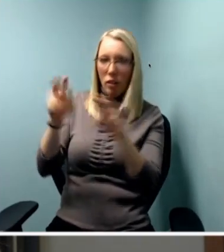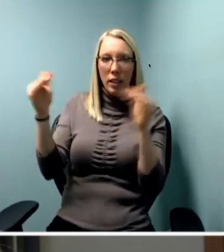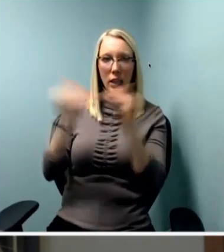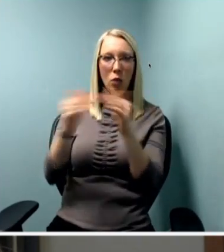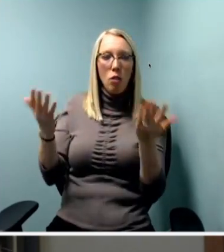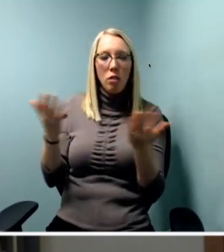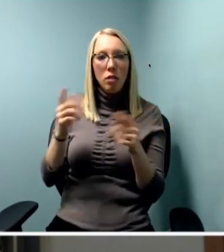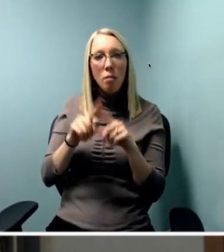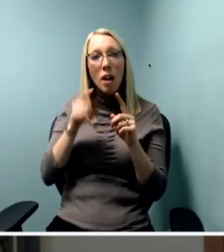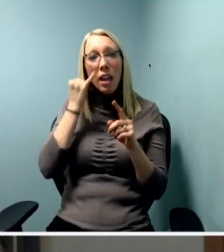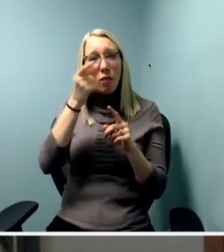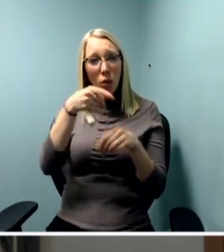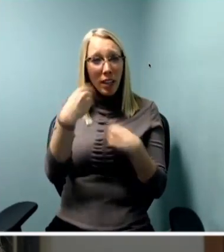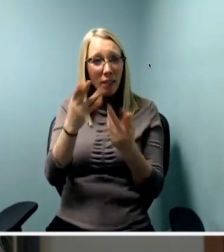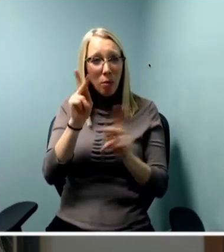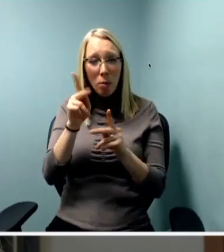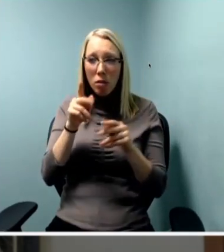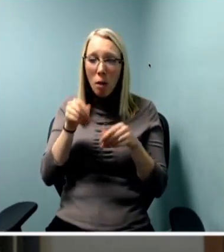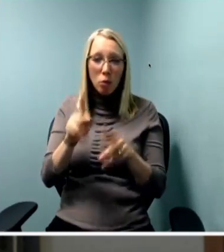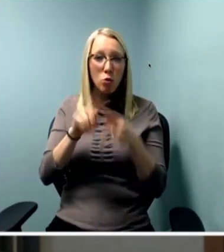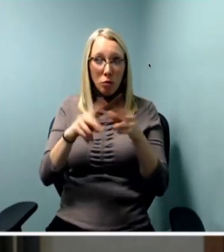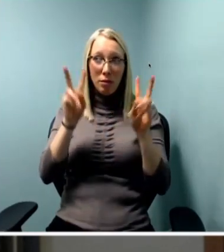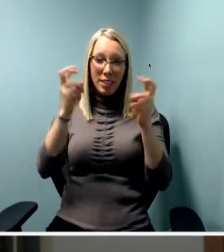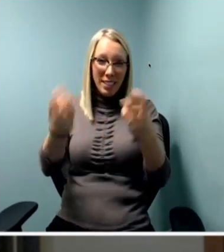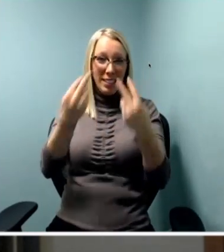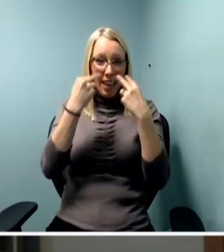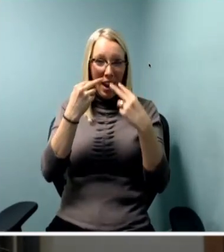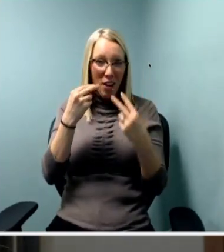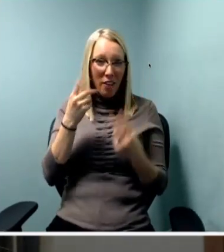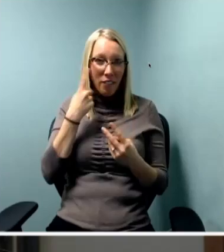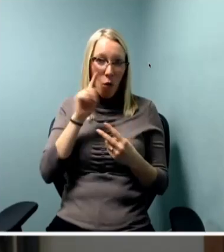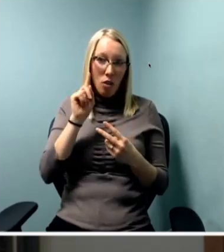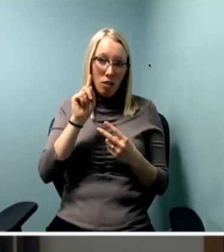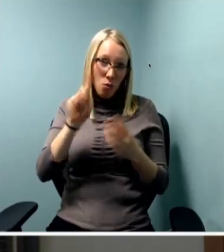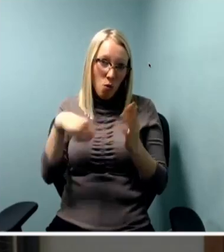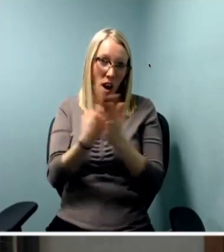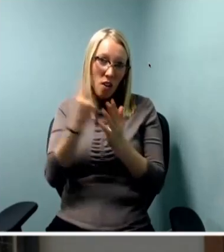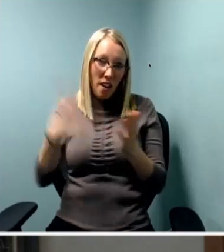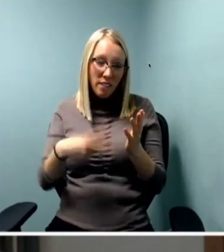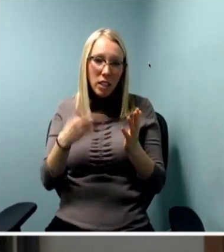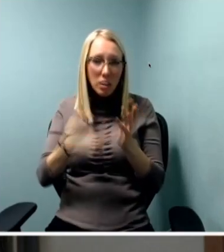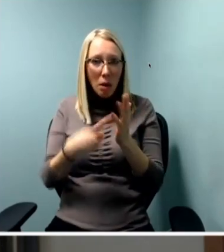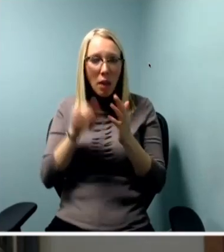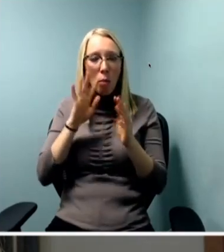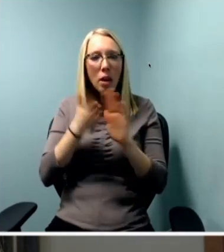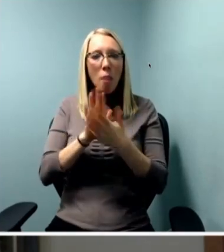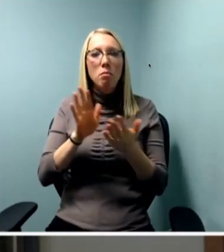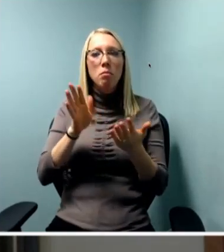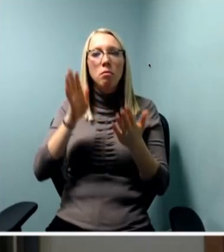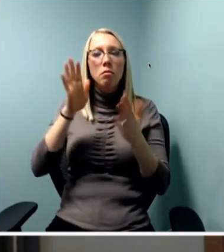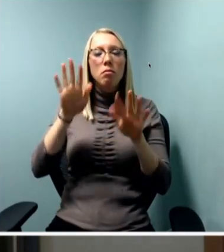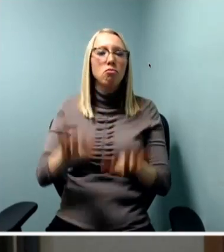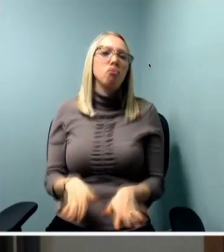for an hour and a half, somehow that normalizes "disability."